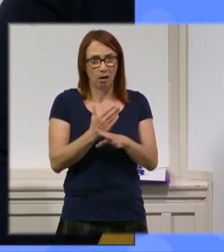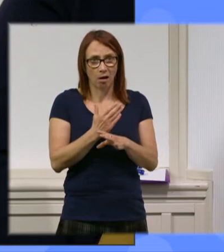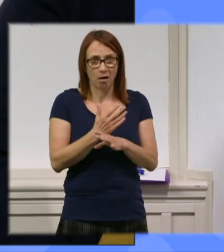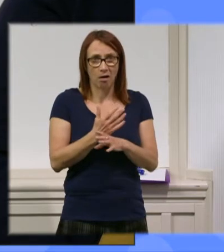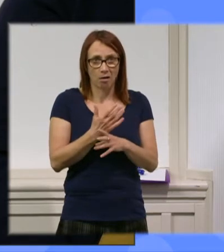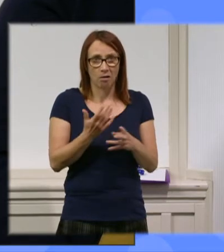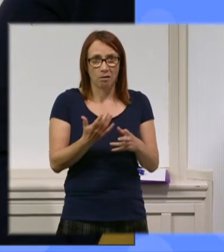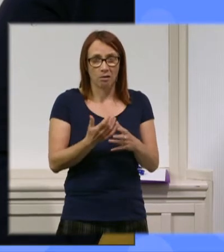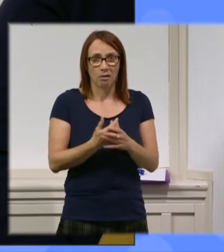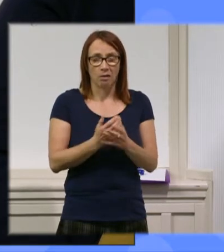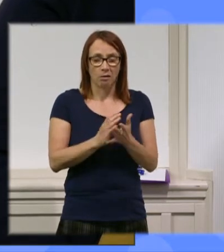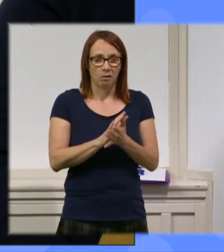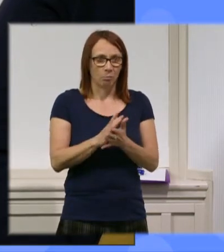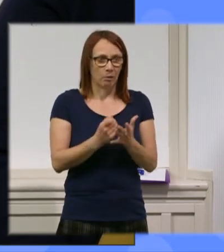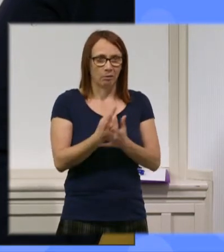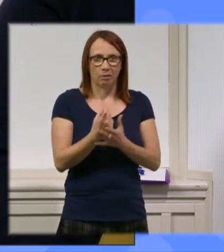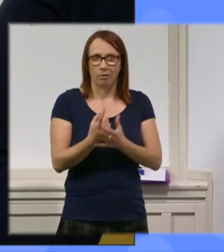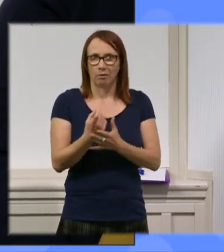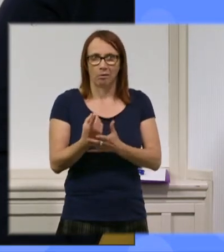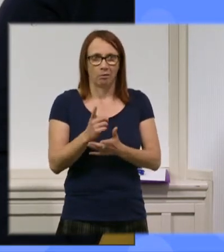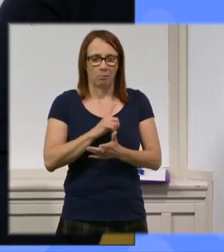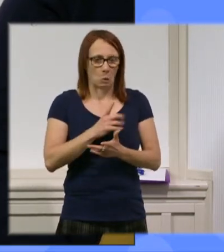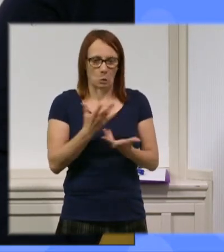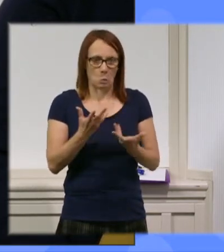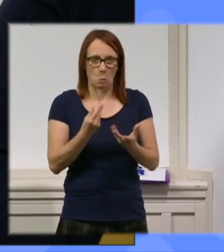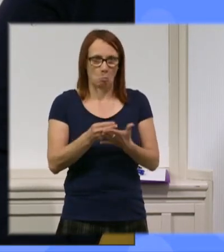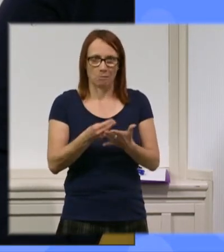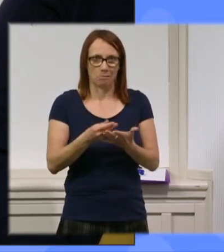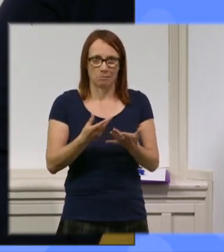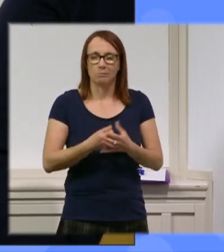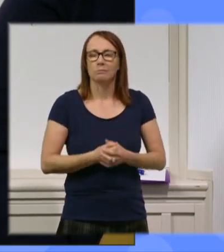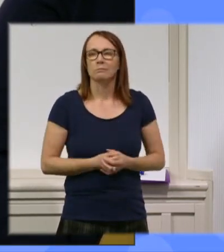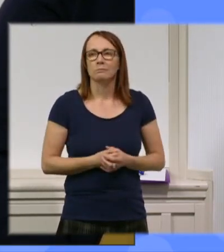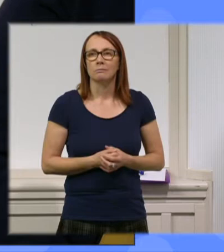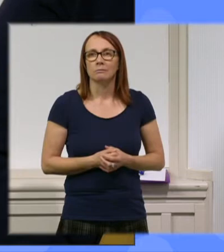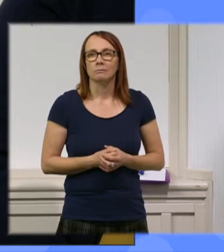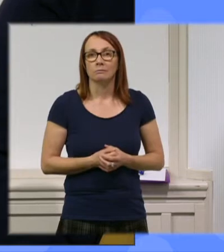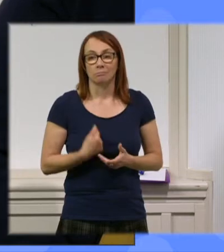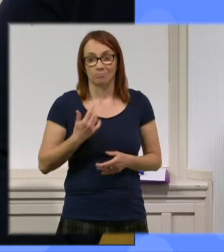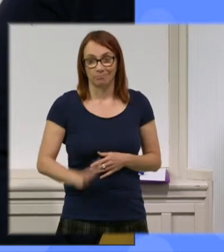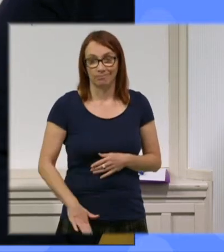arose from that and I suppose in those formative years I was against Thatcher